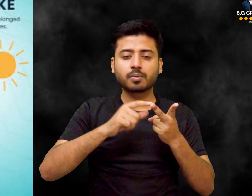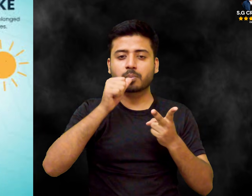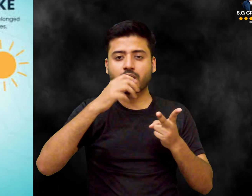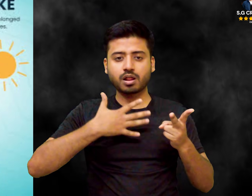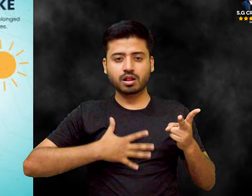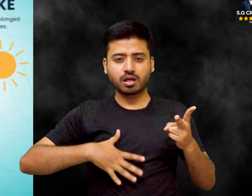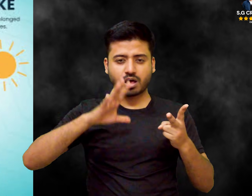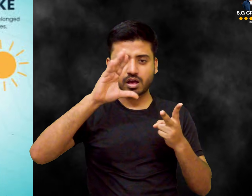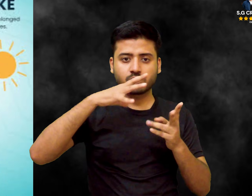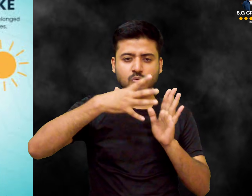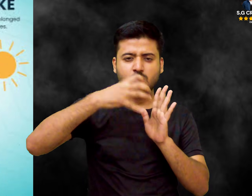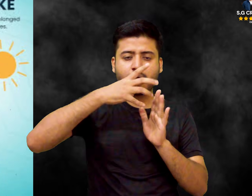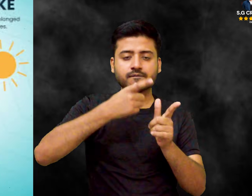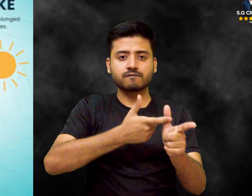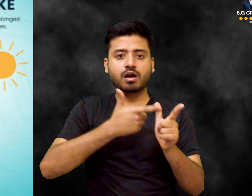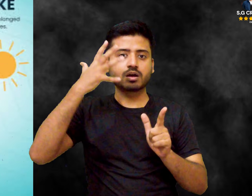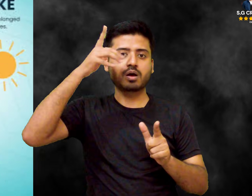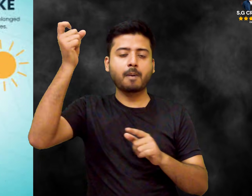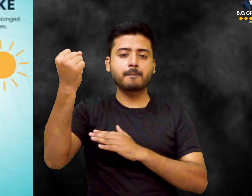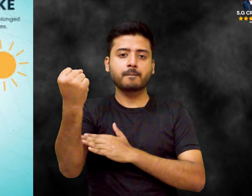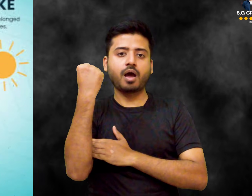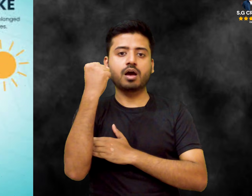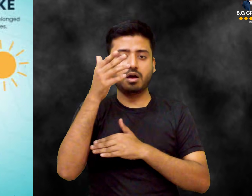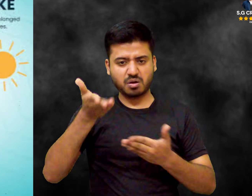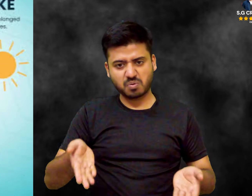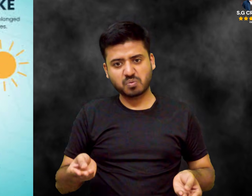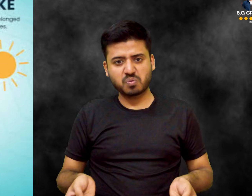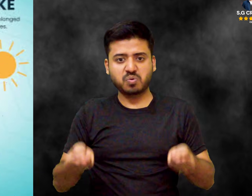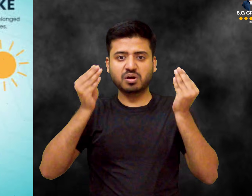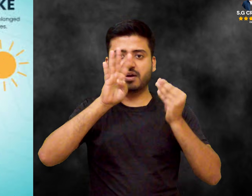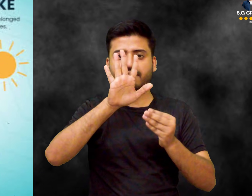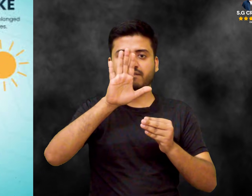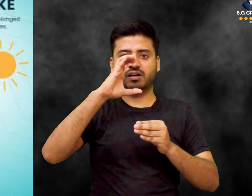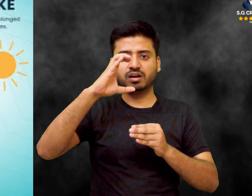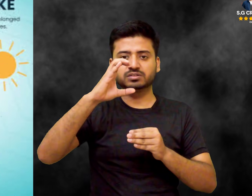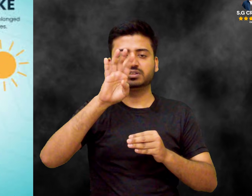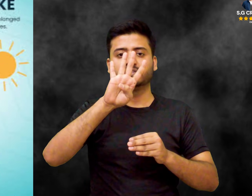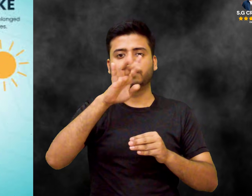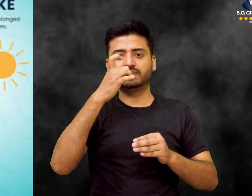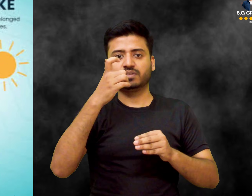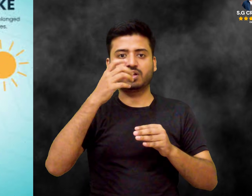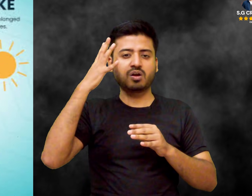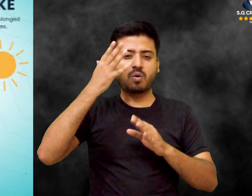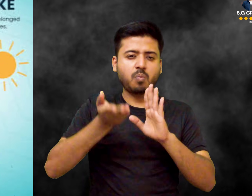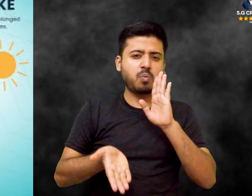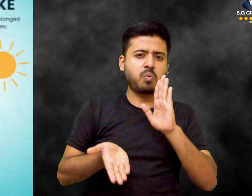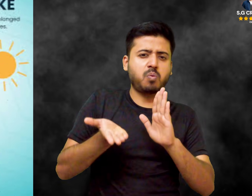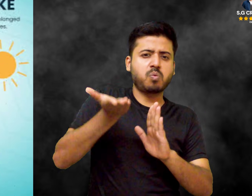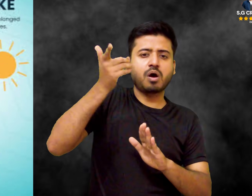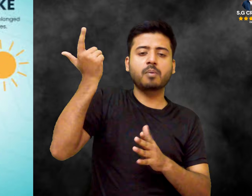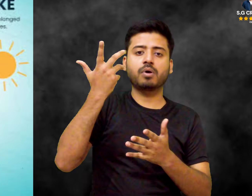after initial exposure. Eg after 10 to 20 minutes to prevent long-term risks like skin cancer or